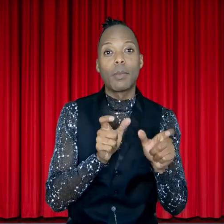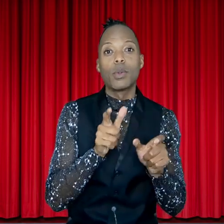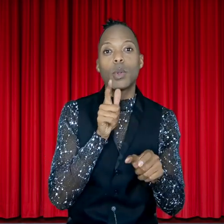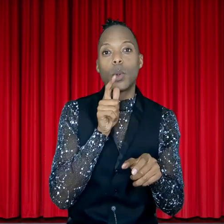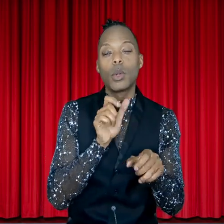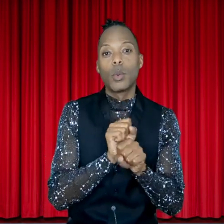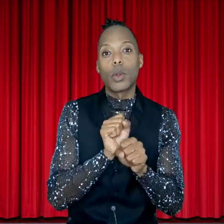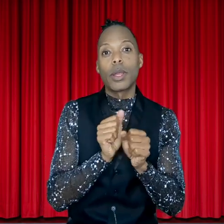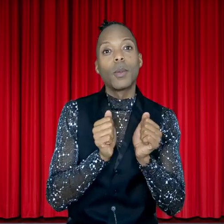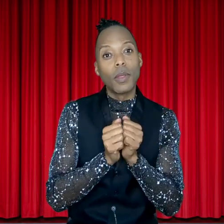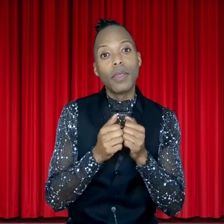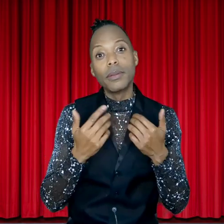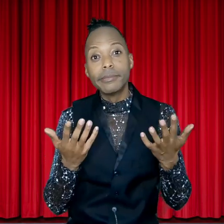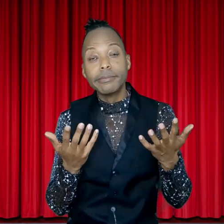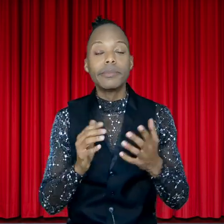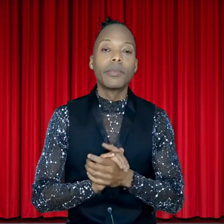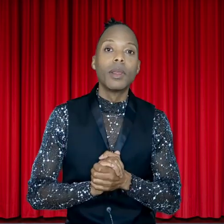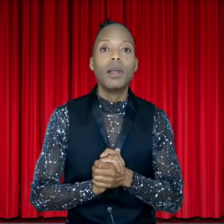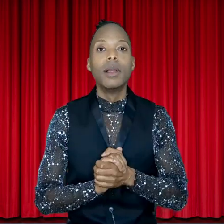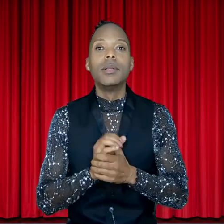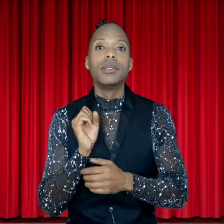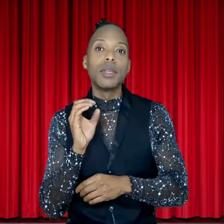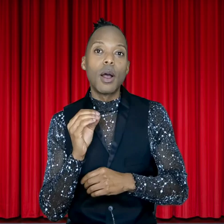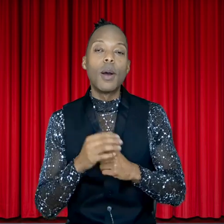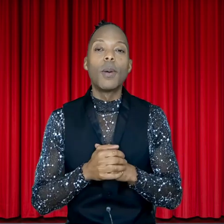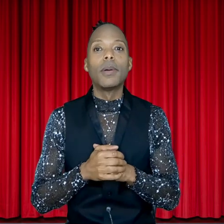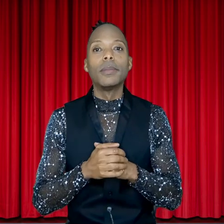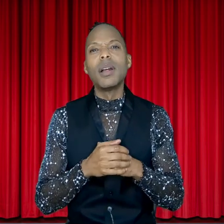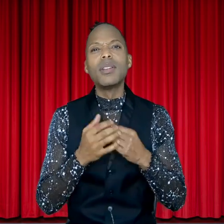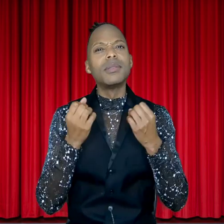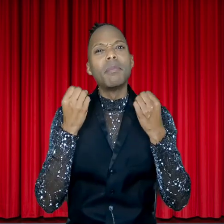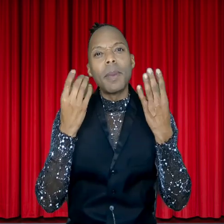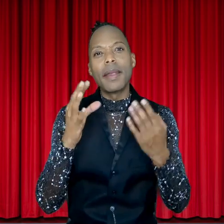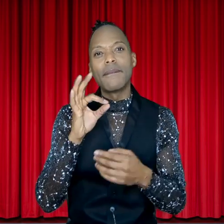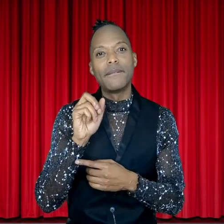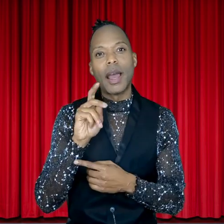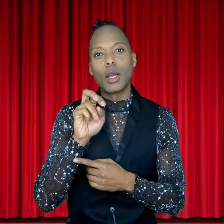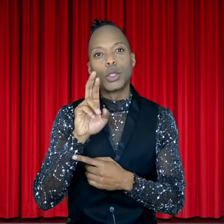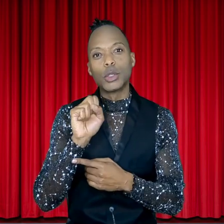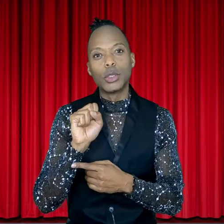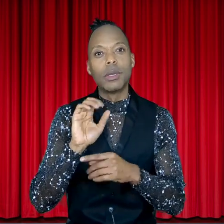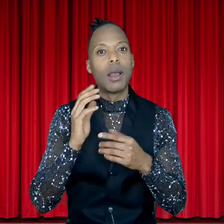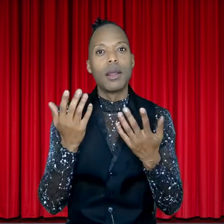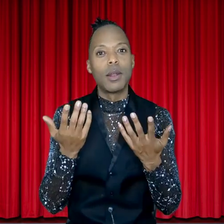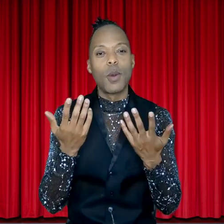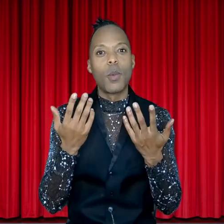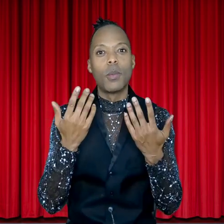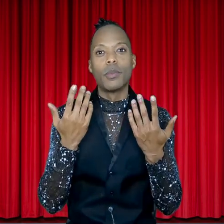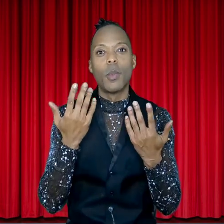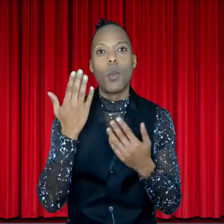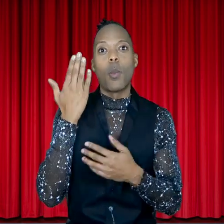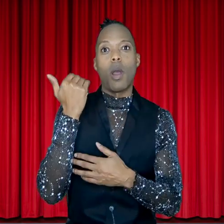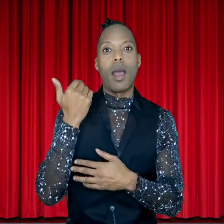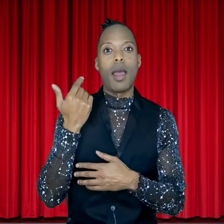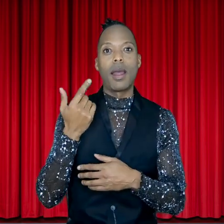There are many factors as to why there's a large gap between 35 years.